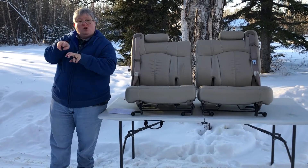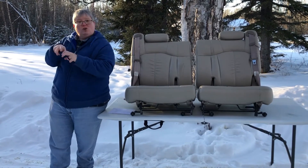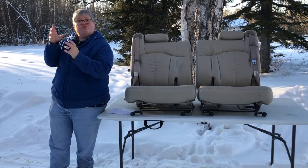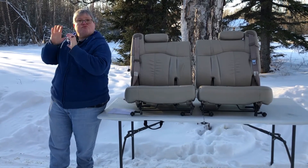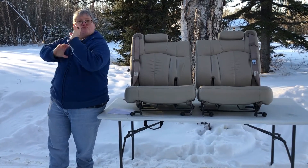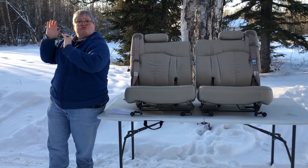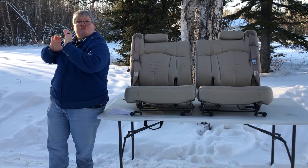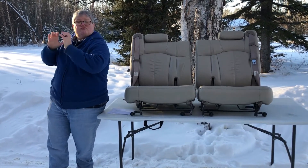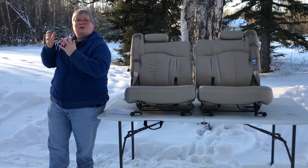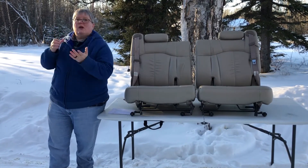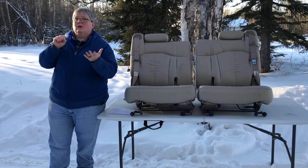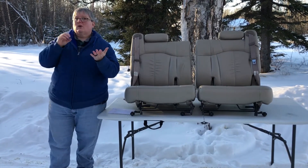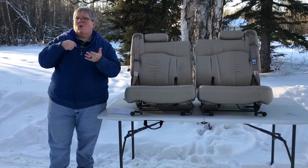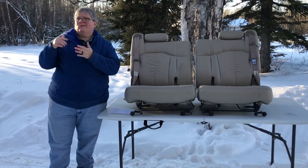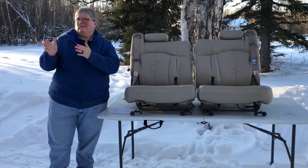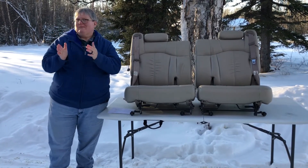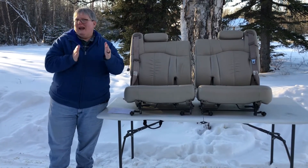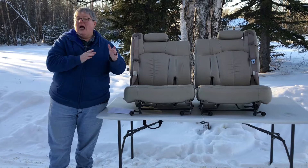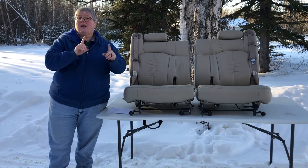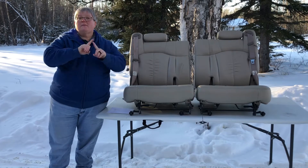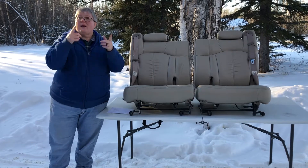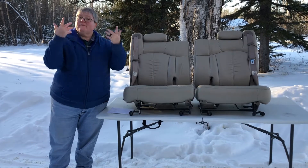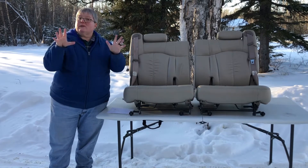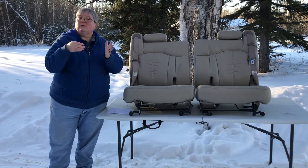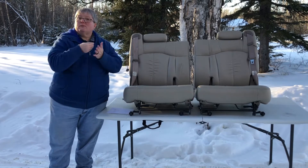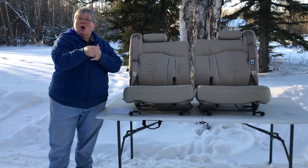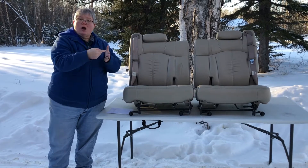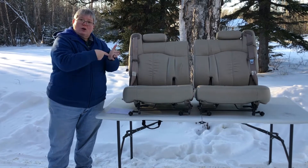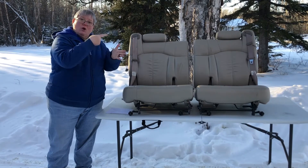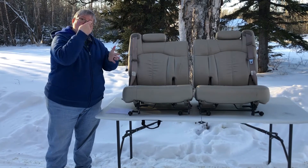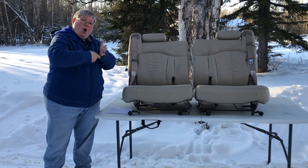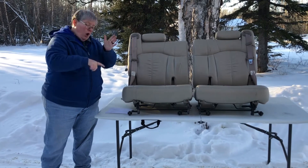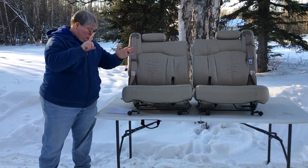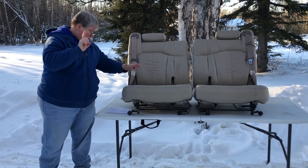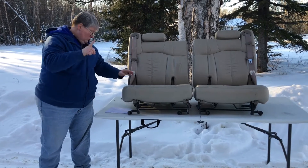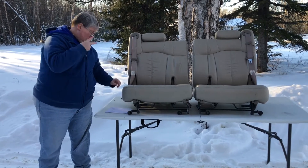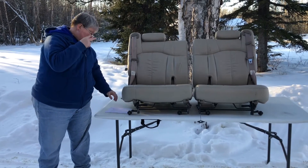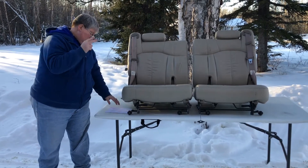be able to chat with people across the aisle. But we bought these. Let me look at the price...